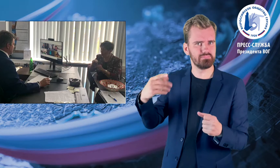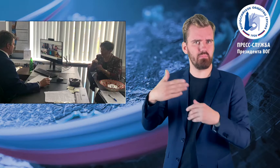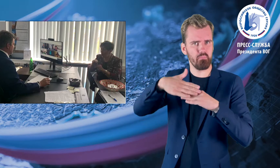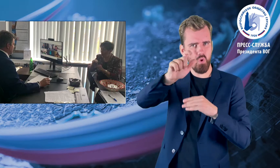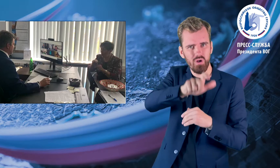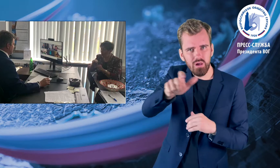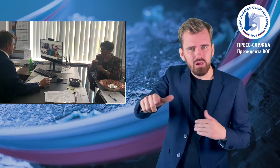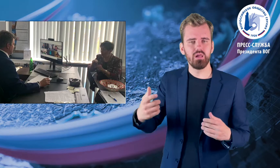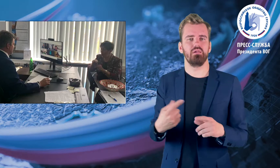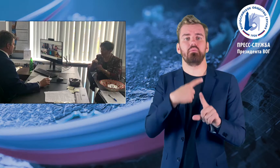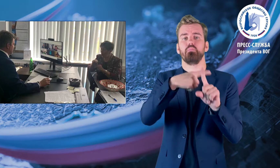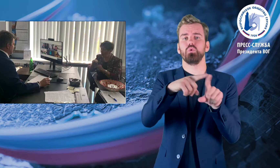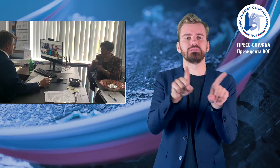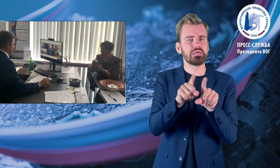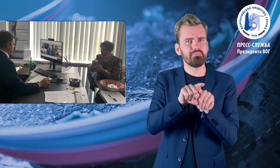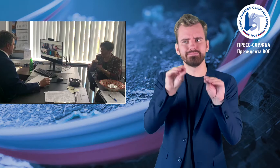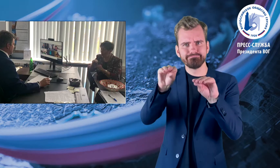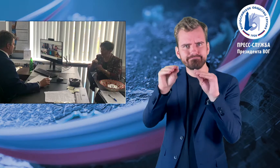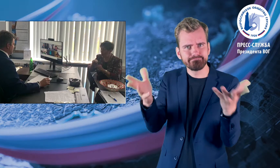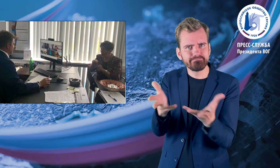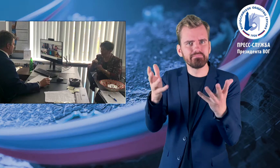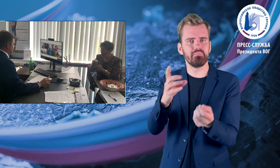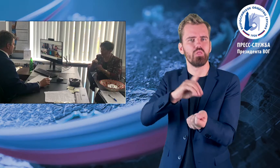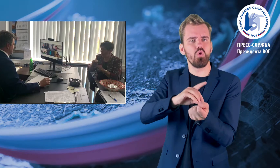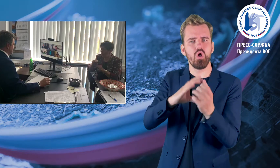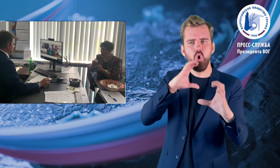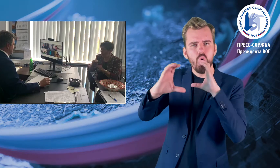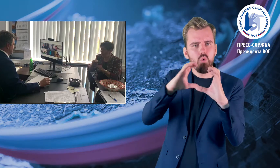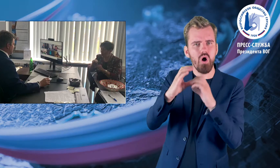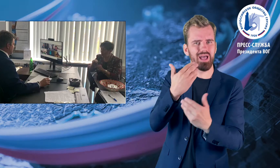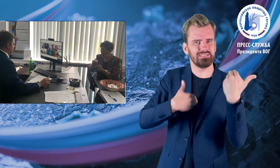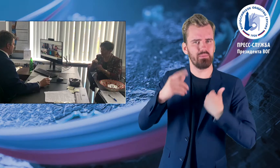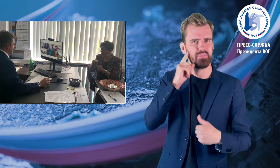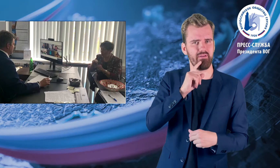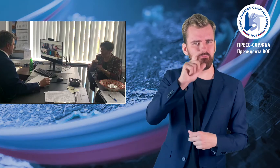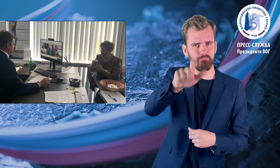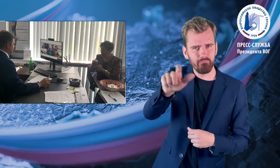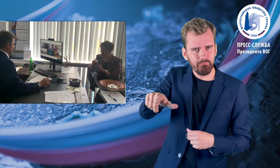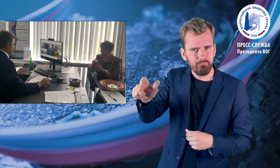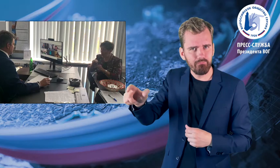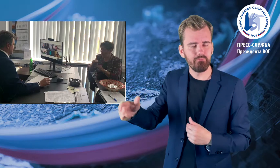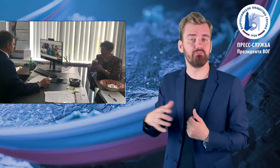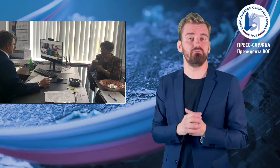of medical personnel for communicating with hearing impaired people,